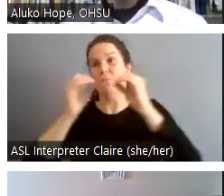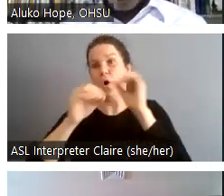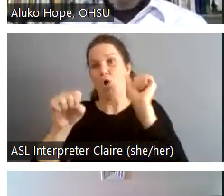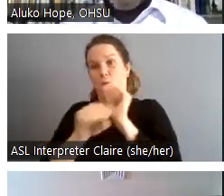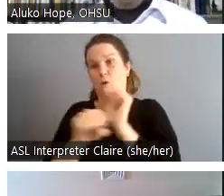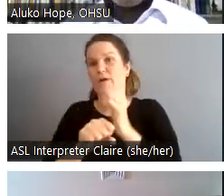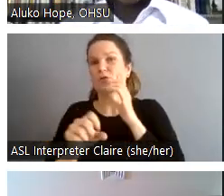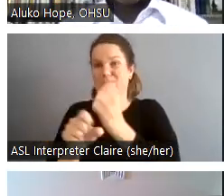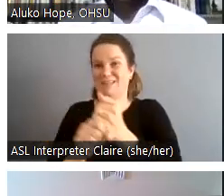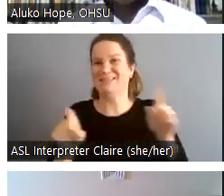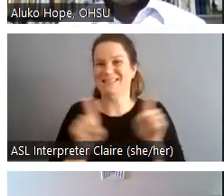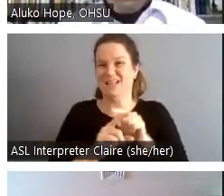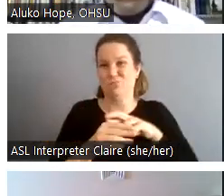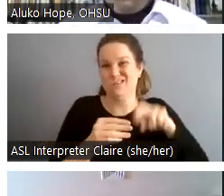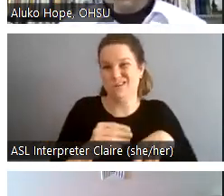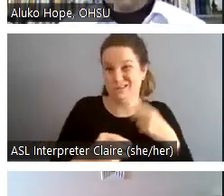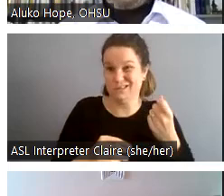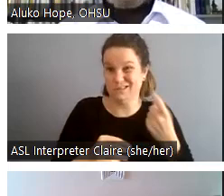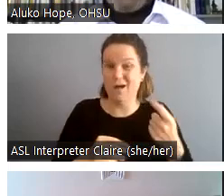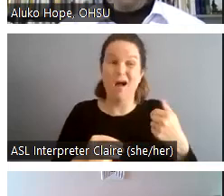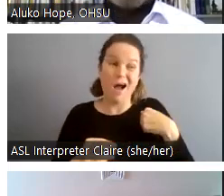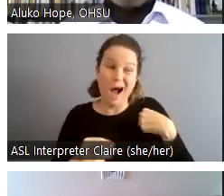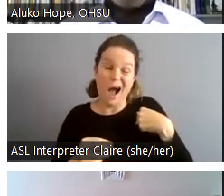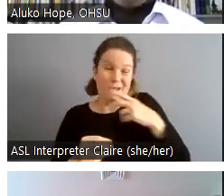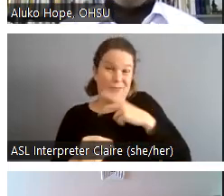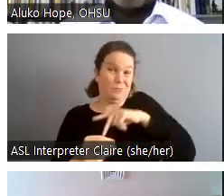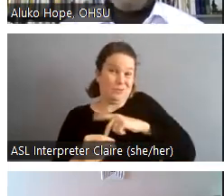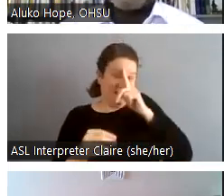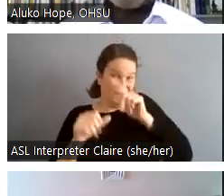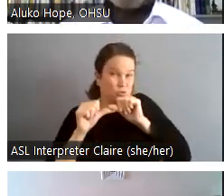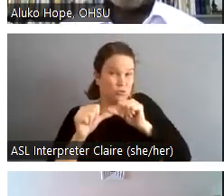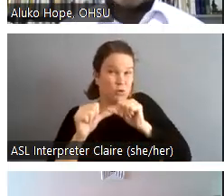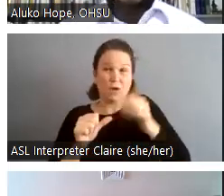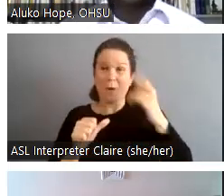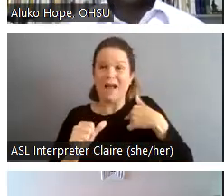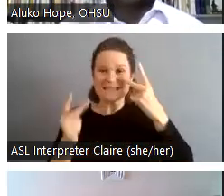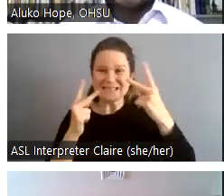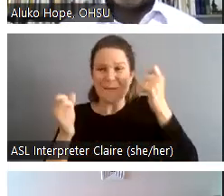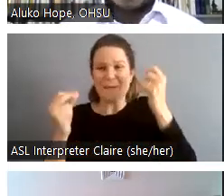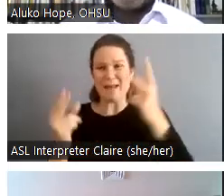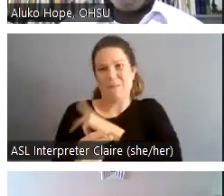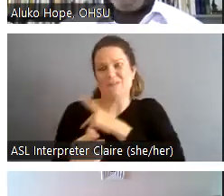before, right? The reason why I think it's chronic is because I've seen enough